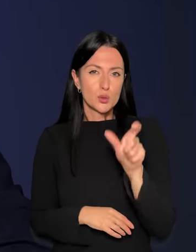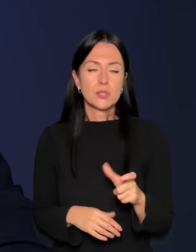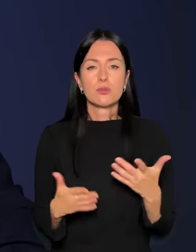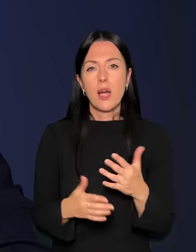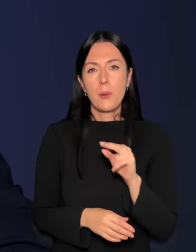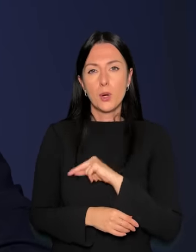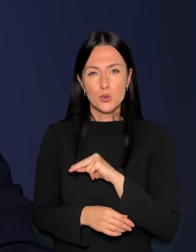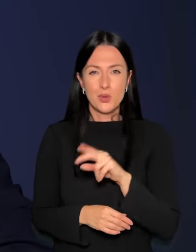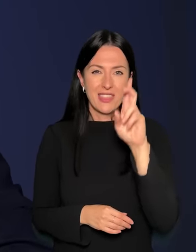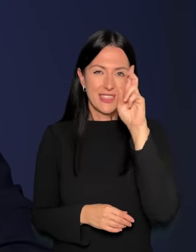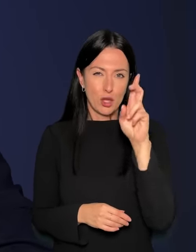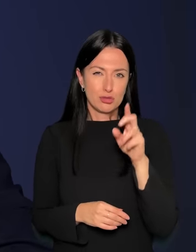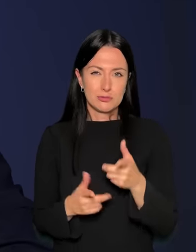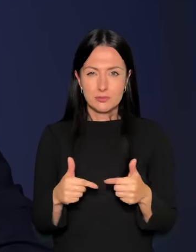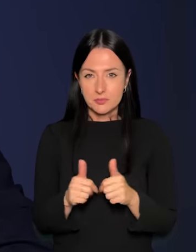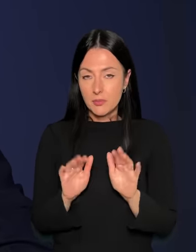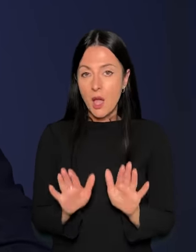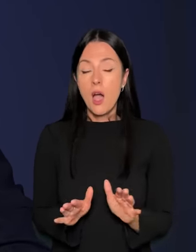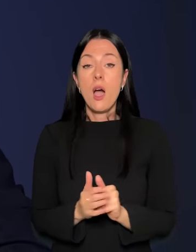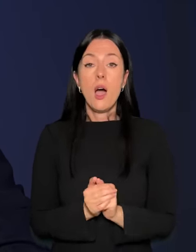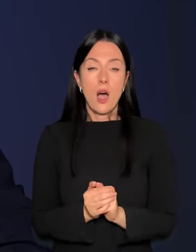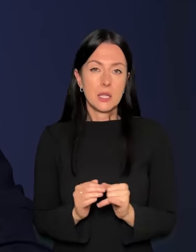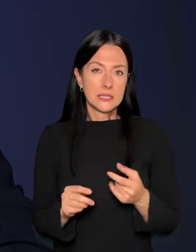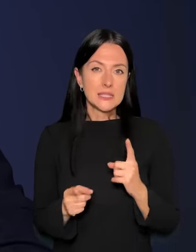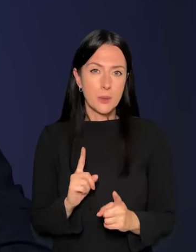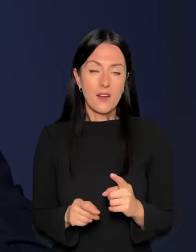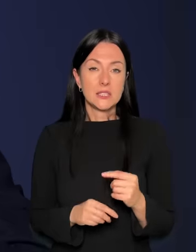a person who works in state structures and, well,